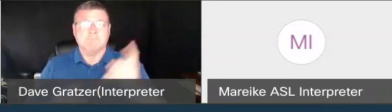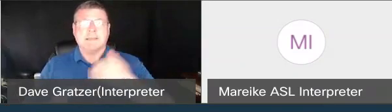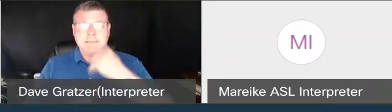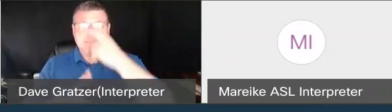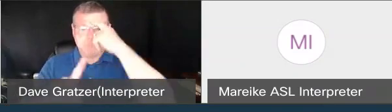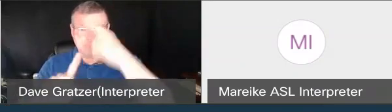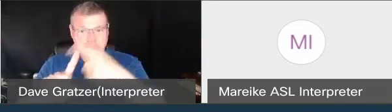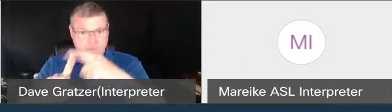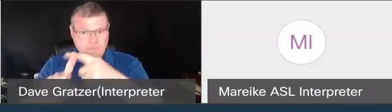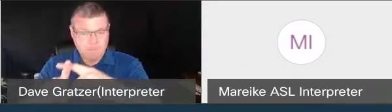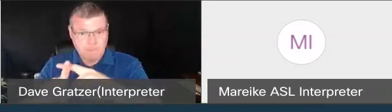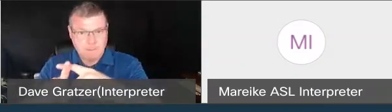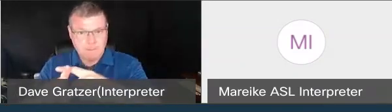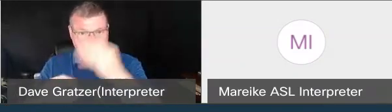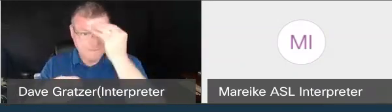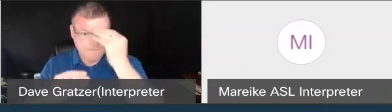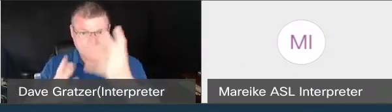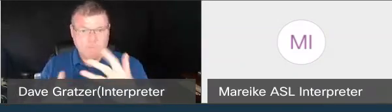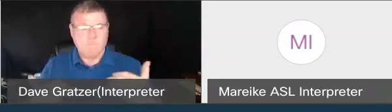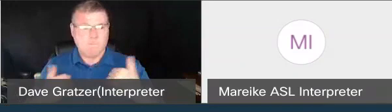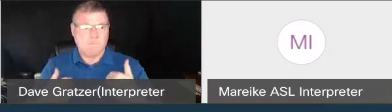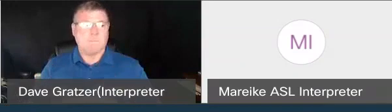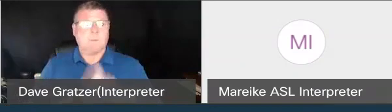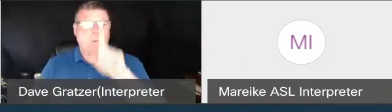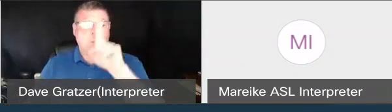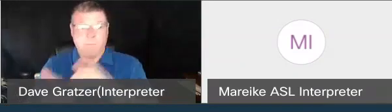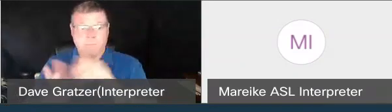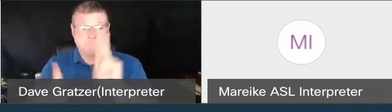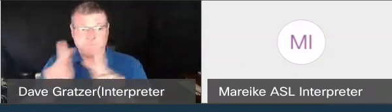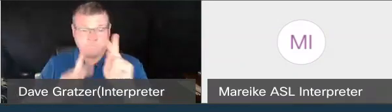It shows of 1,000 individuals who came in--